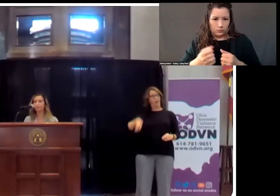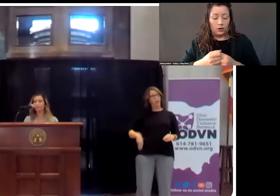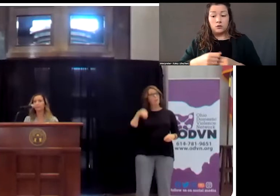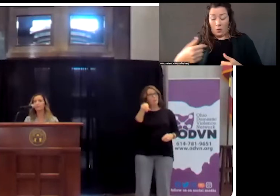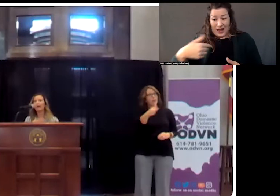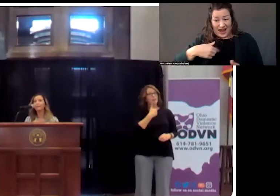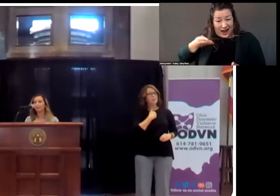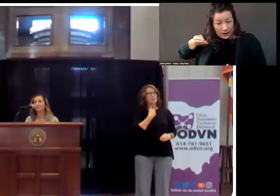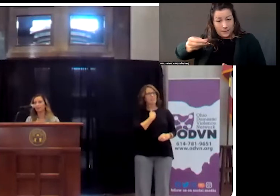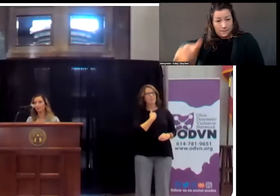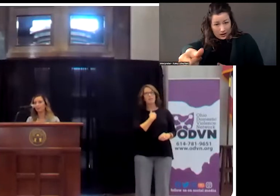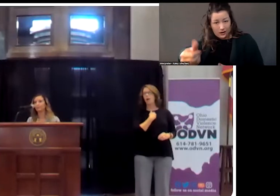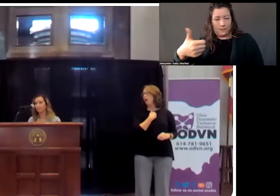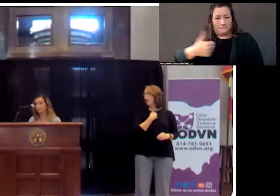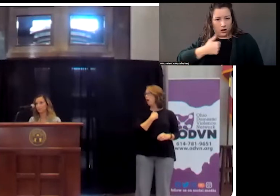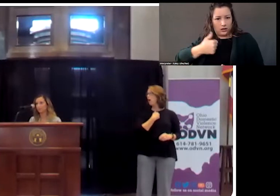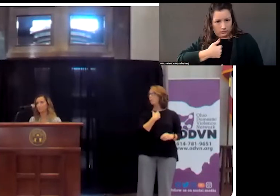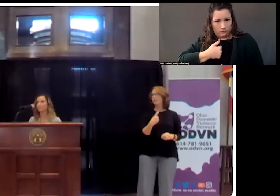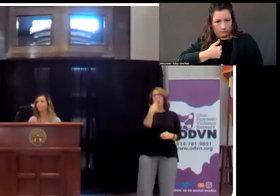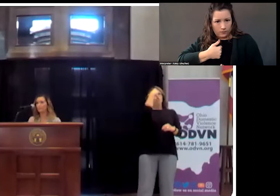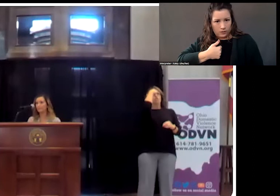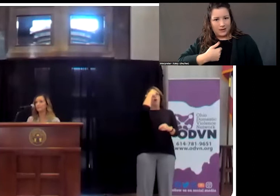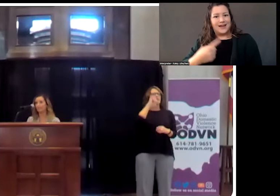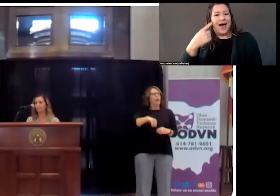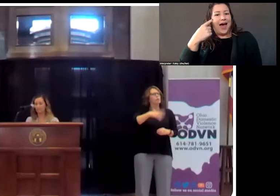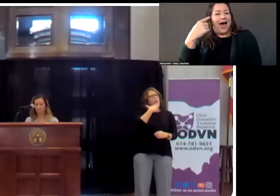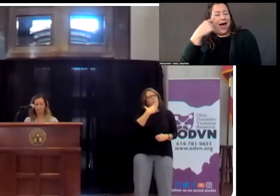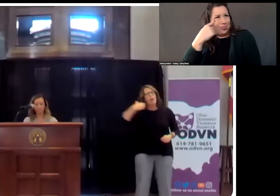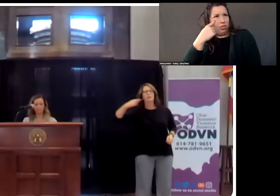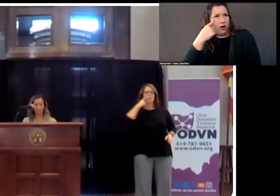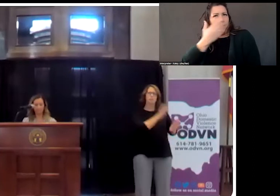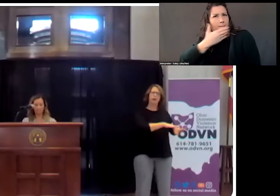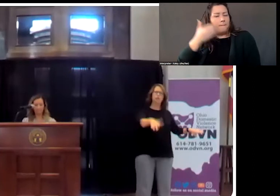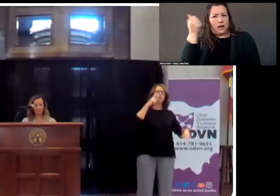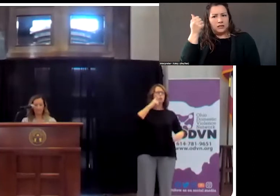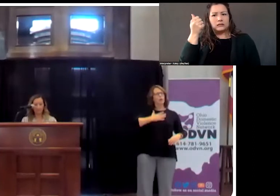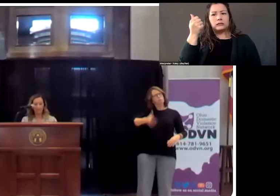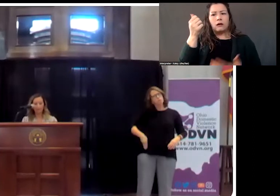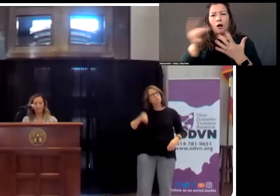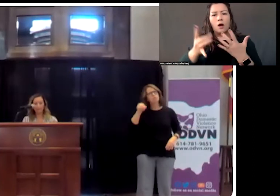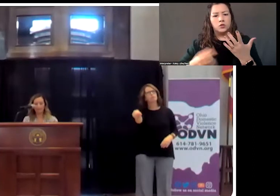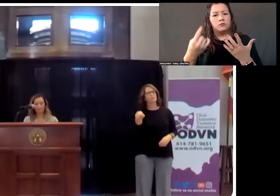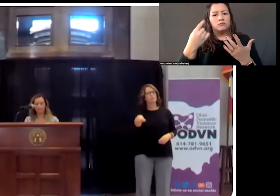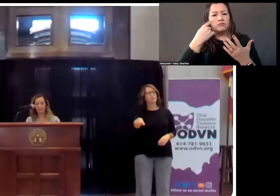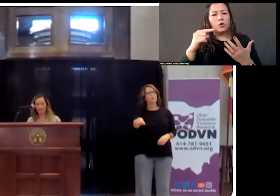because I myself thought that this was going to be the best thing for my children. After I gave the GAL